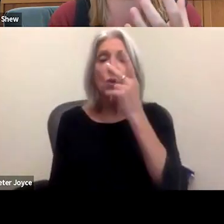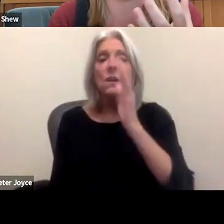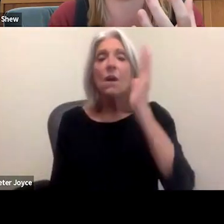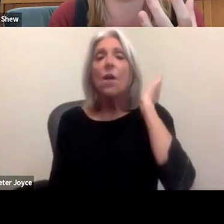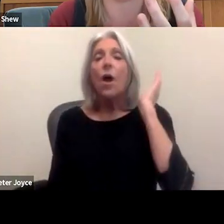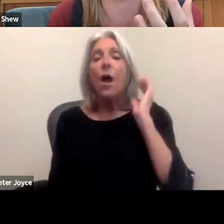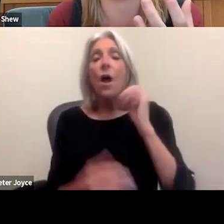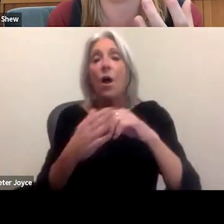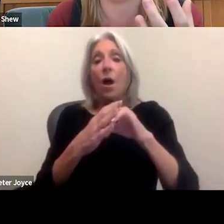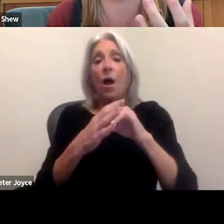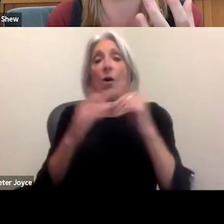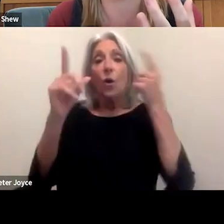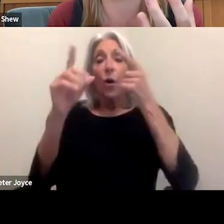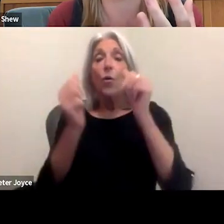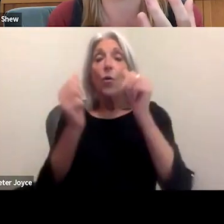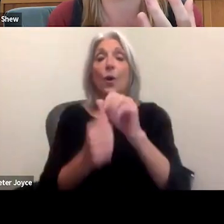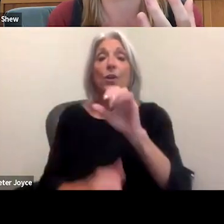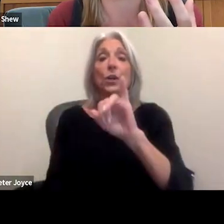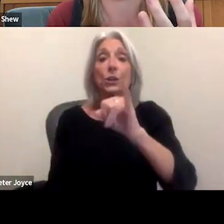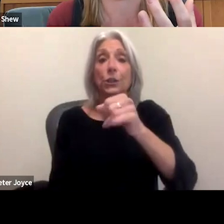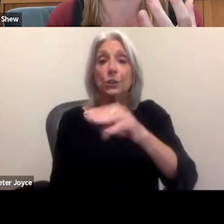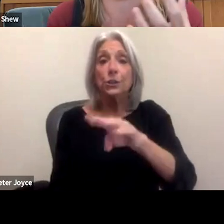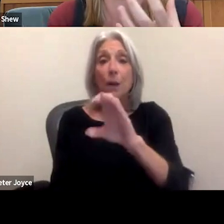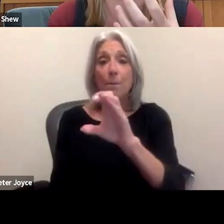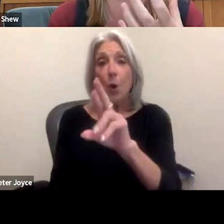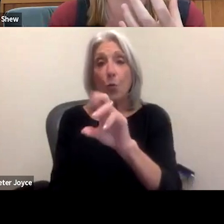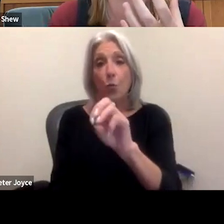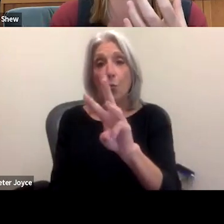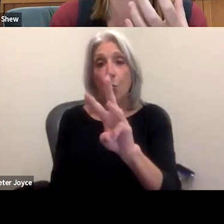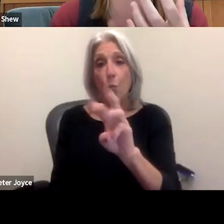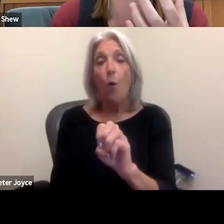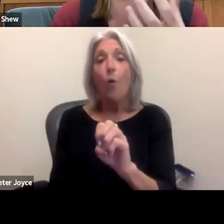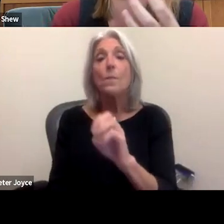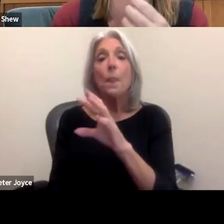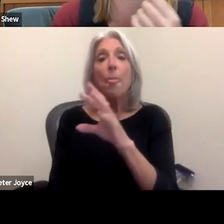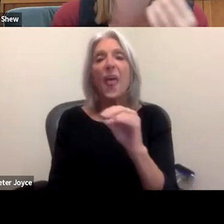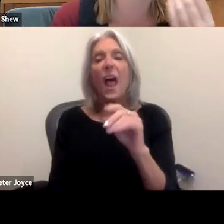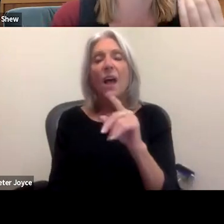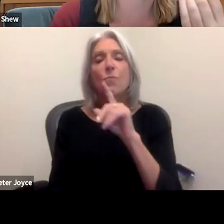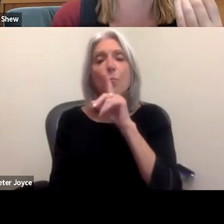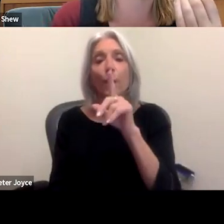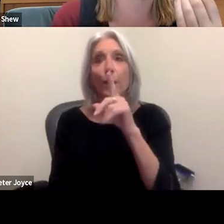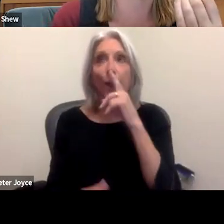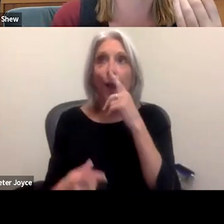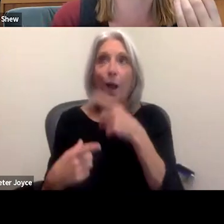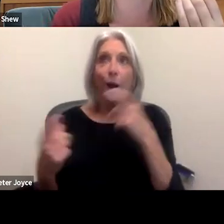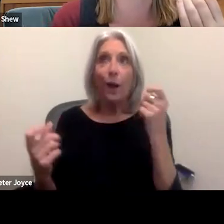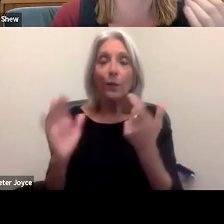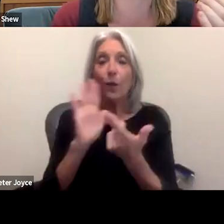A lot of them go along with Jim Crow. And the ugly laws were not just about keeping-- and ugly laws,